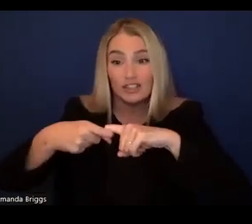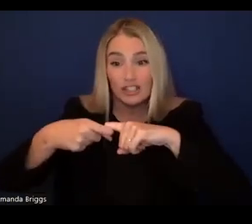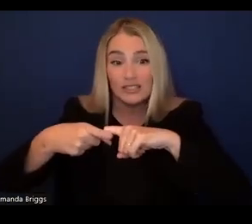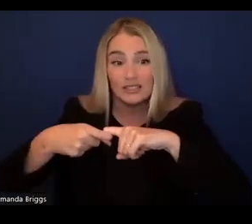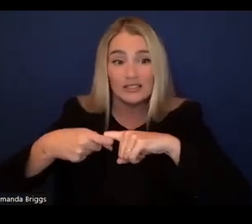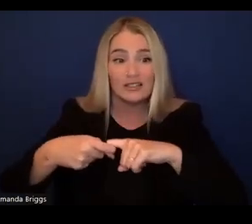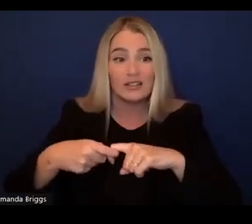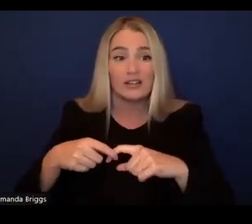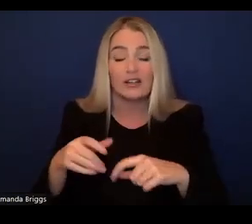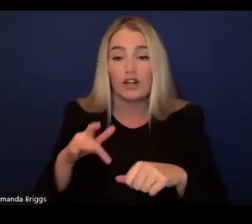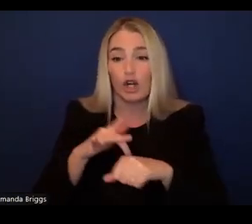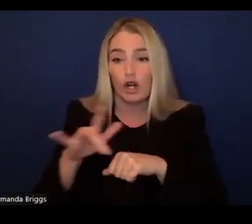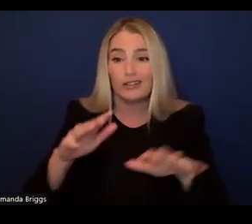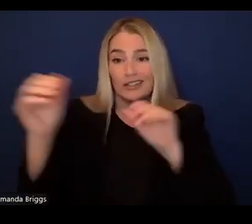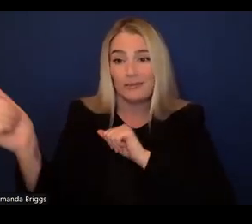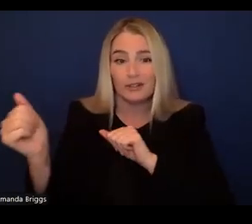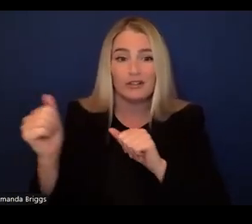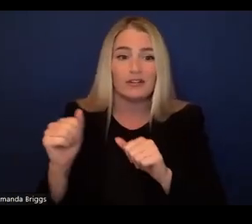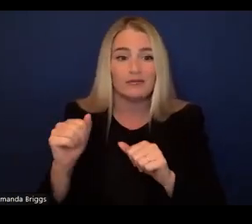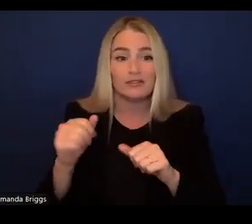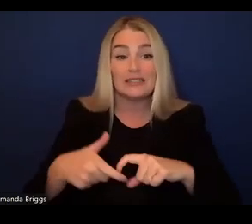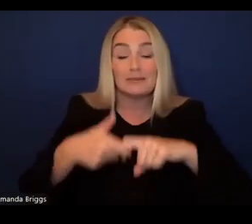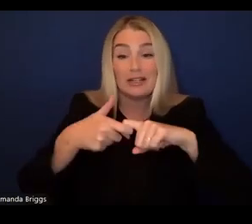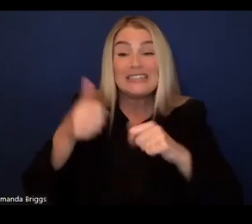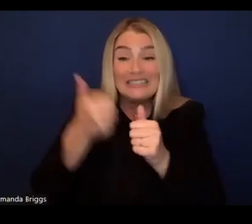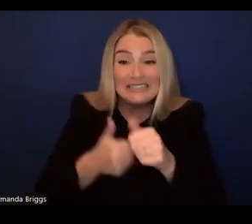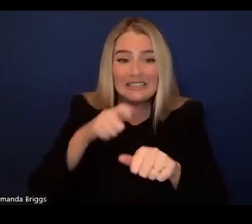Early dismissal should be considered a suspension each time it happens.